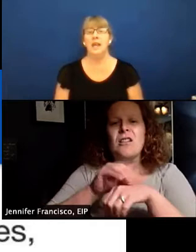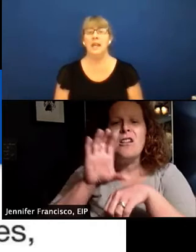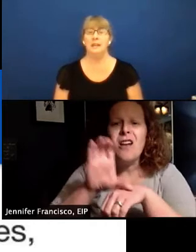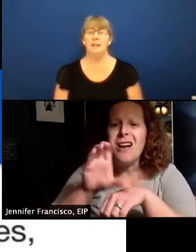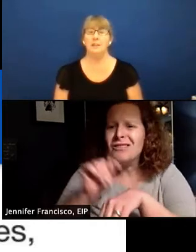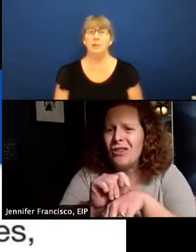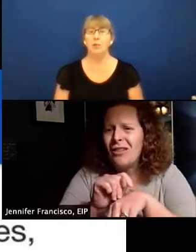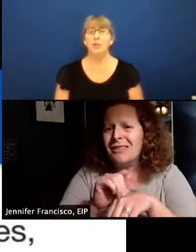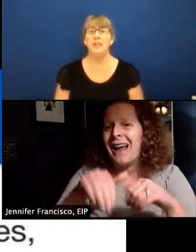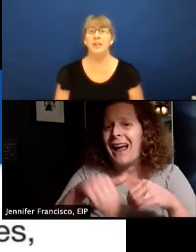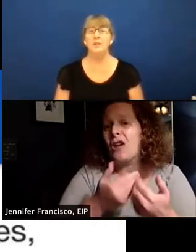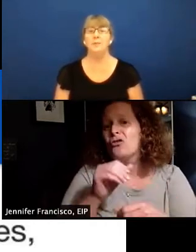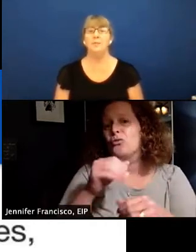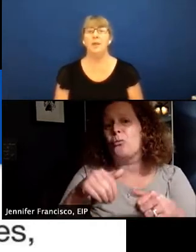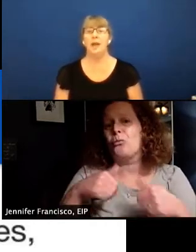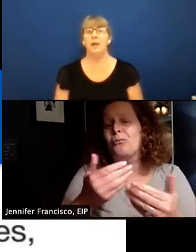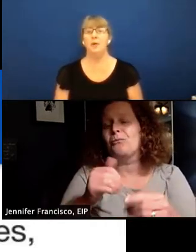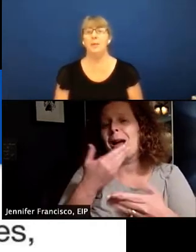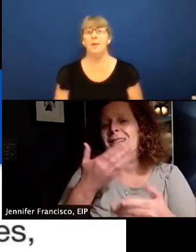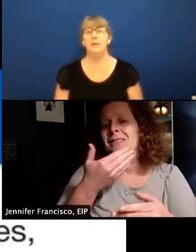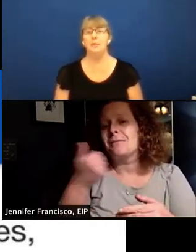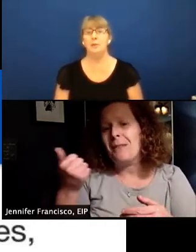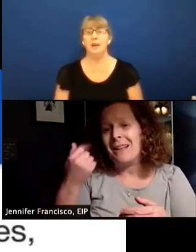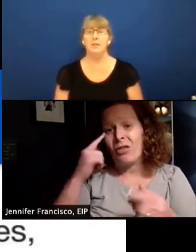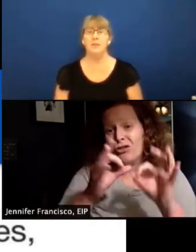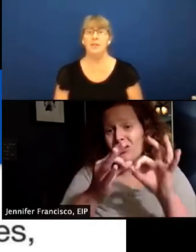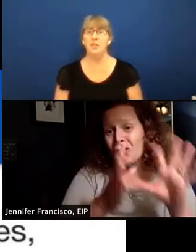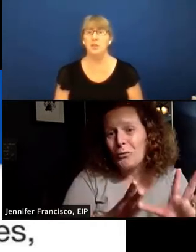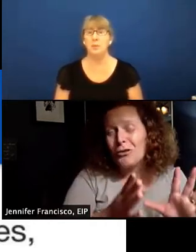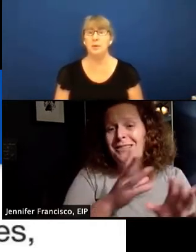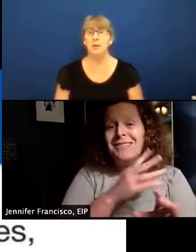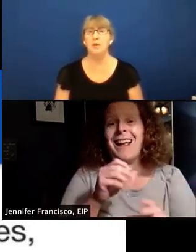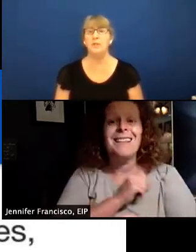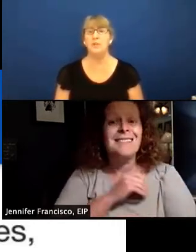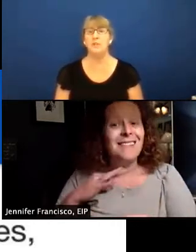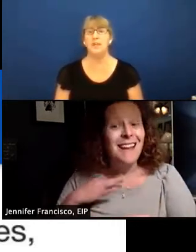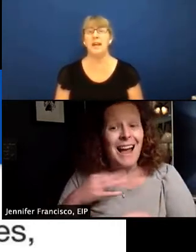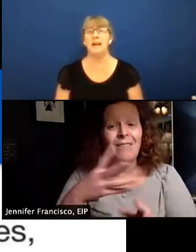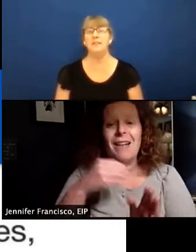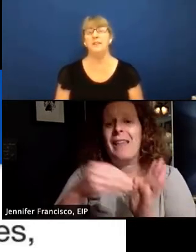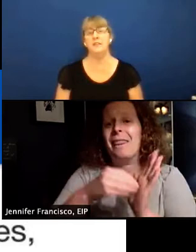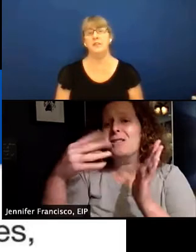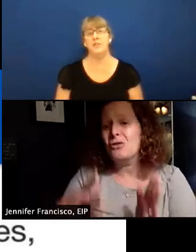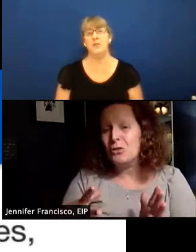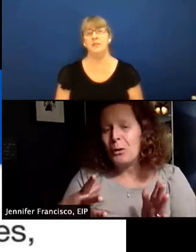and consulting, how to best provide for the interpreters the staff and the students.